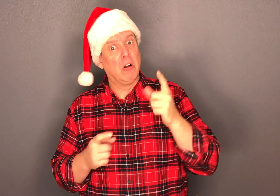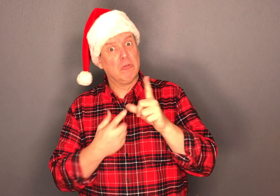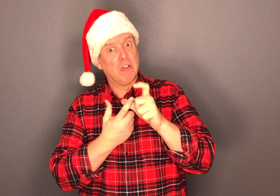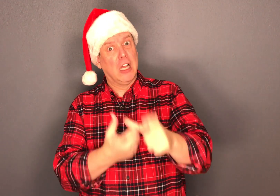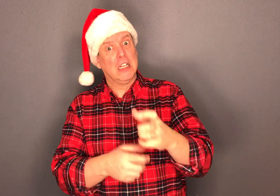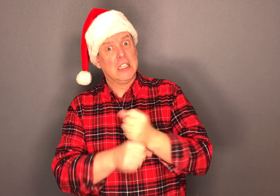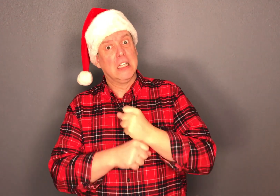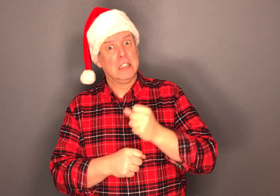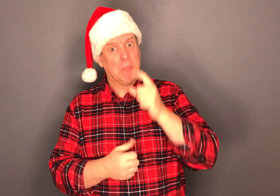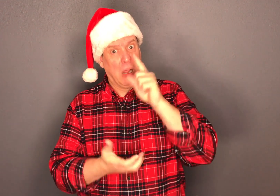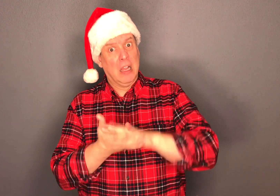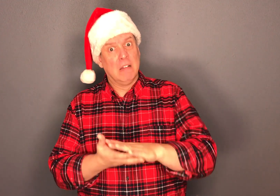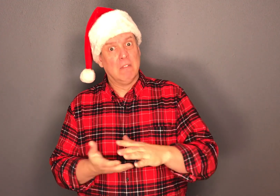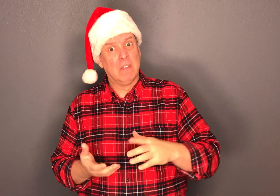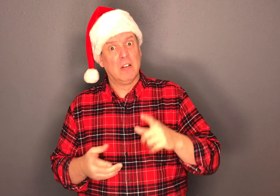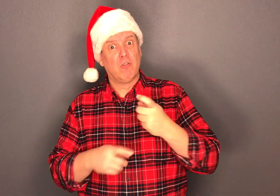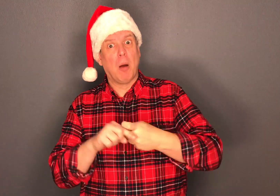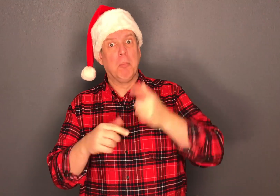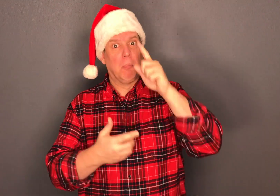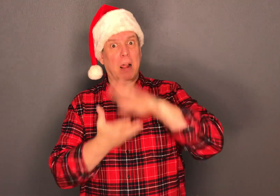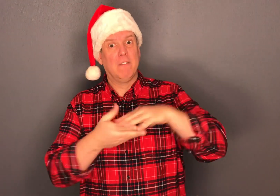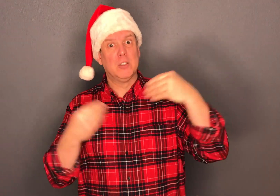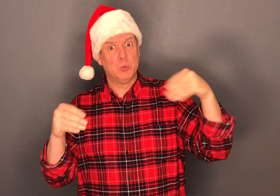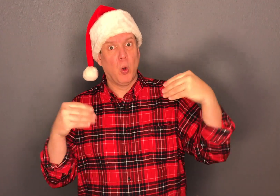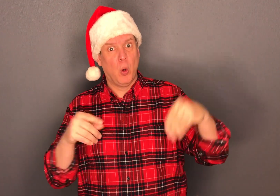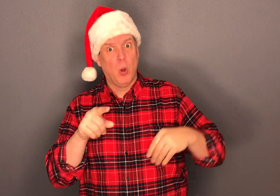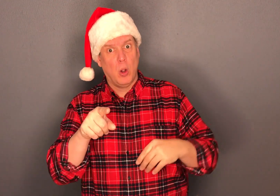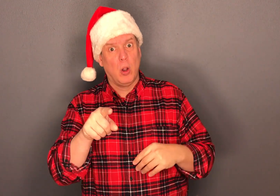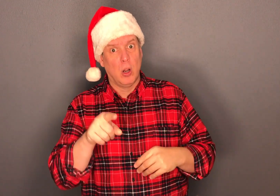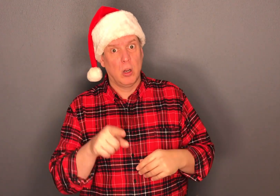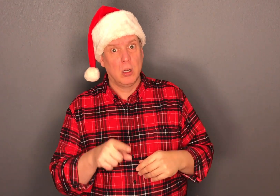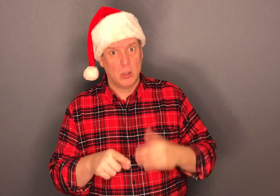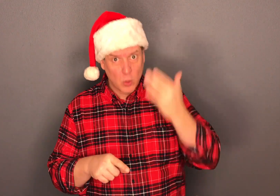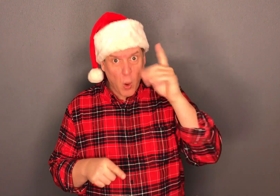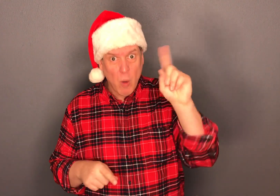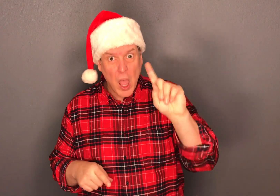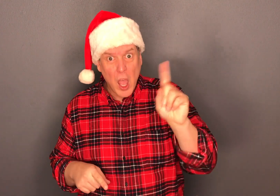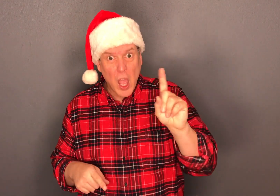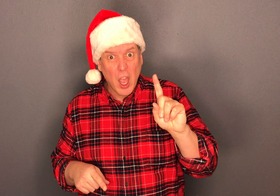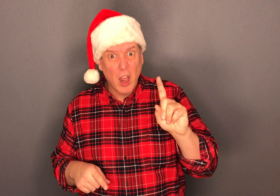the gifts you better run and get some beliefs from the beliefs store you know